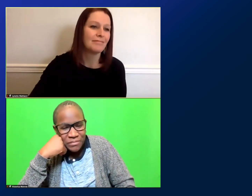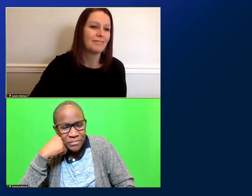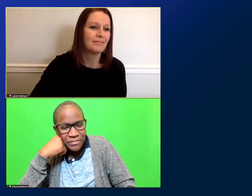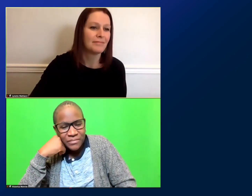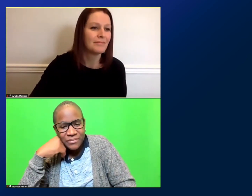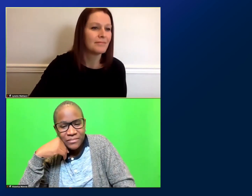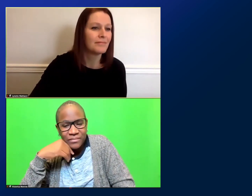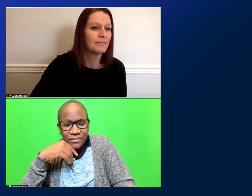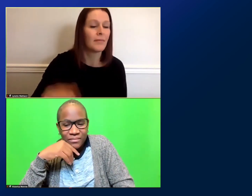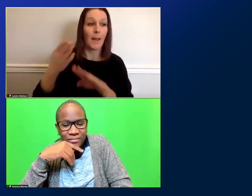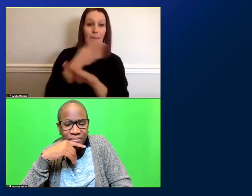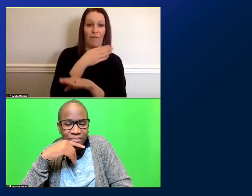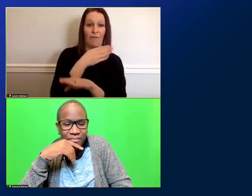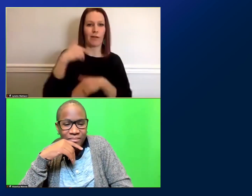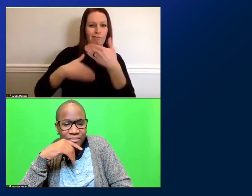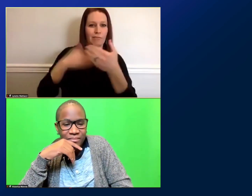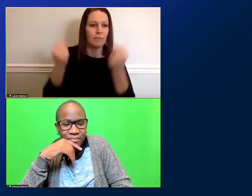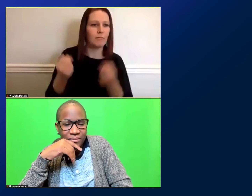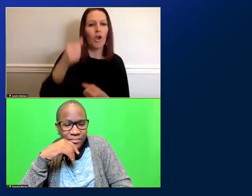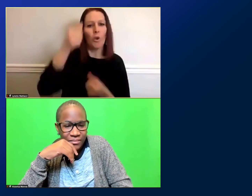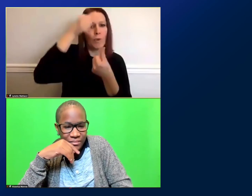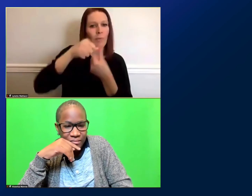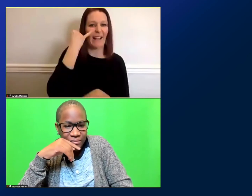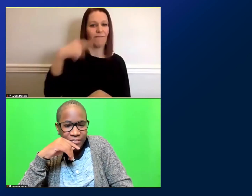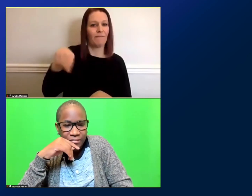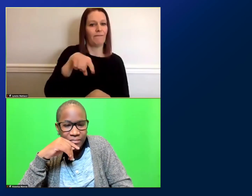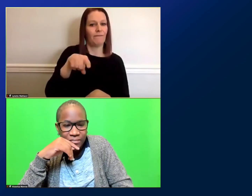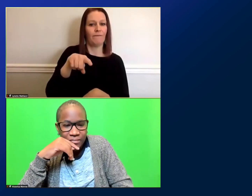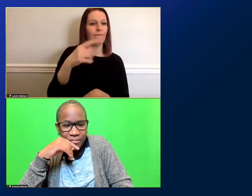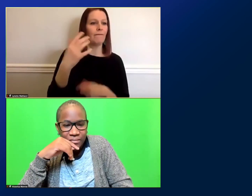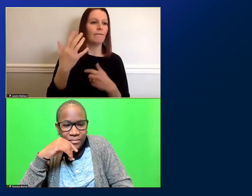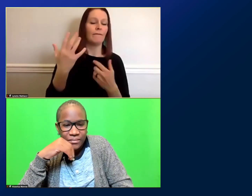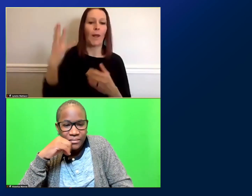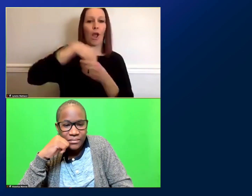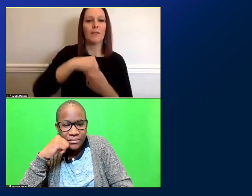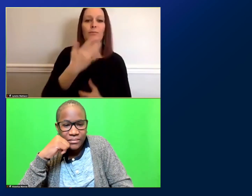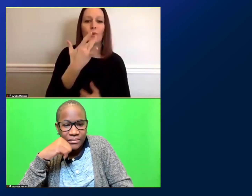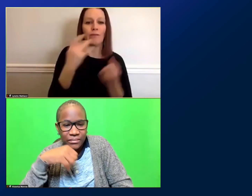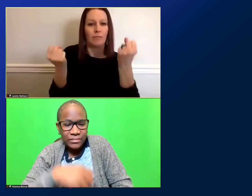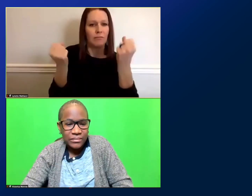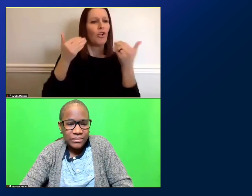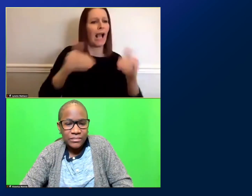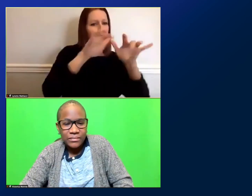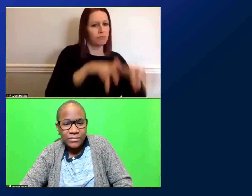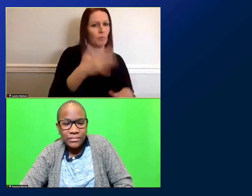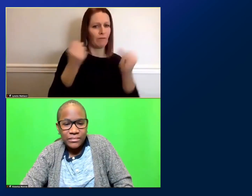this is lynette yes and just encouraging people you can continue to type your questions if you'd like but if you want to sign your question in asl just type